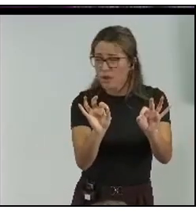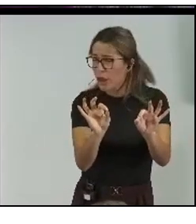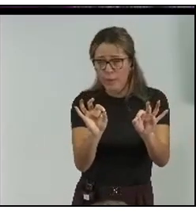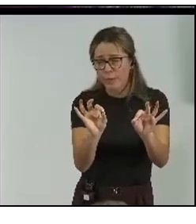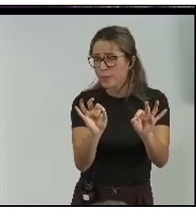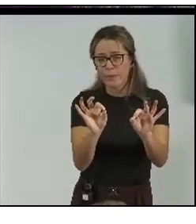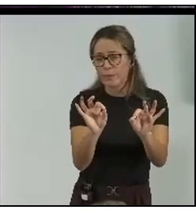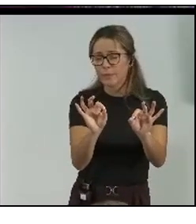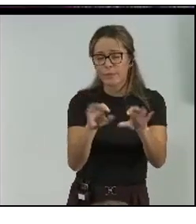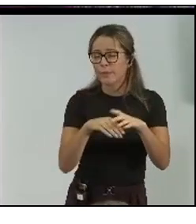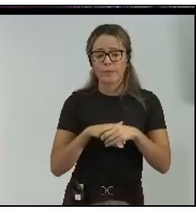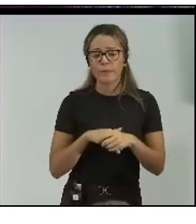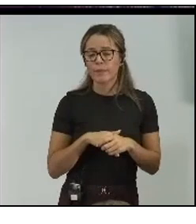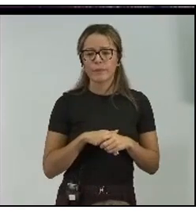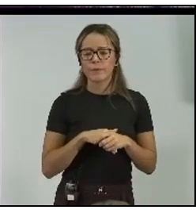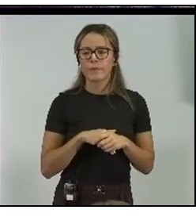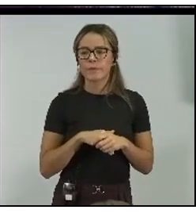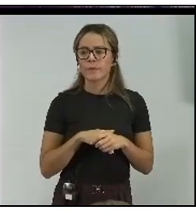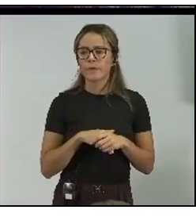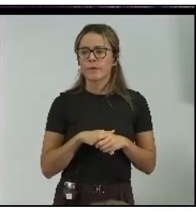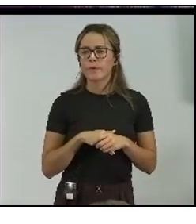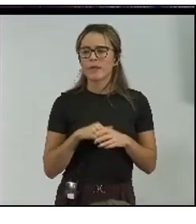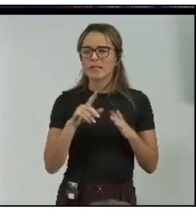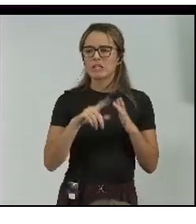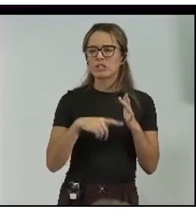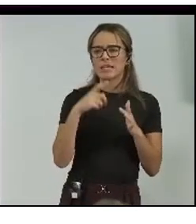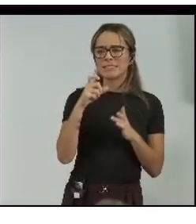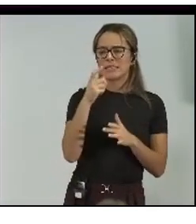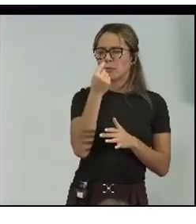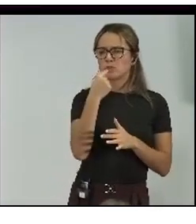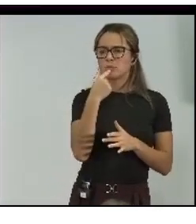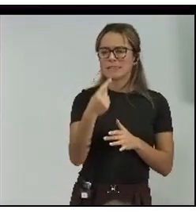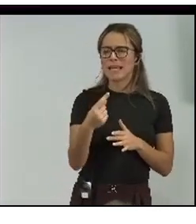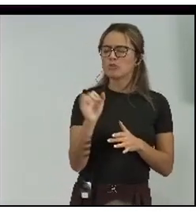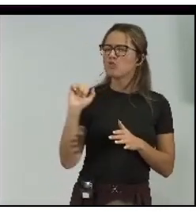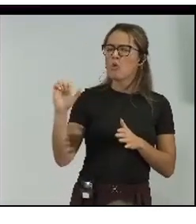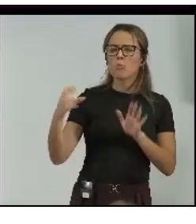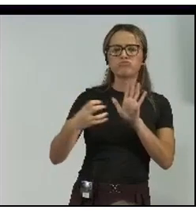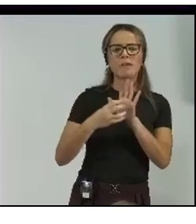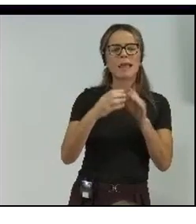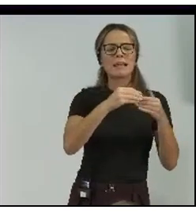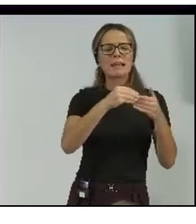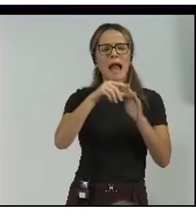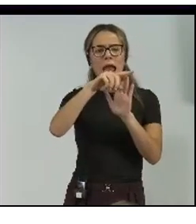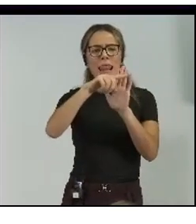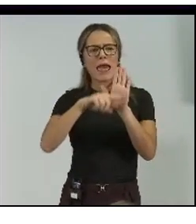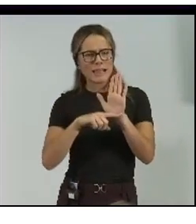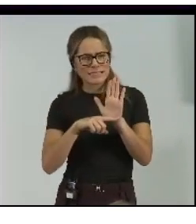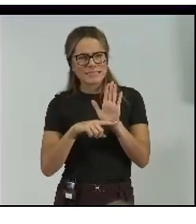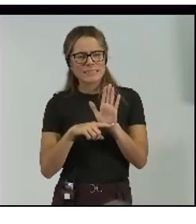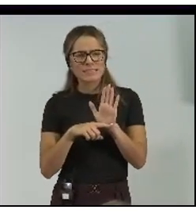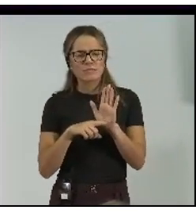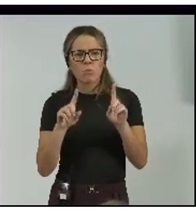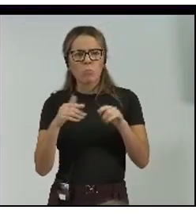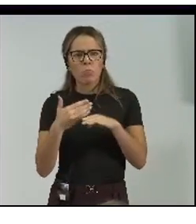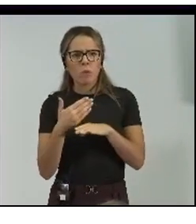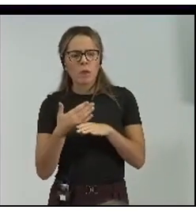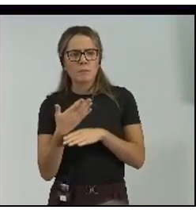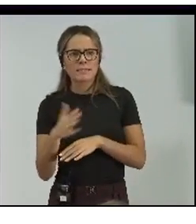I think JC (Jonathan Castleman) may have mentioned this, but how much work did you do on brand guidelines around it? Because I'm just thinking, another thing we haven't mentioned is colour contrast,